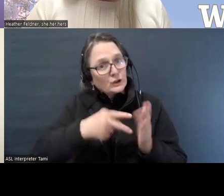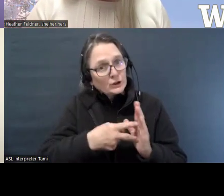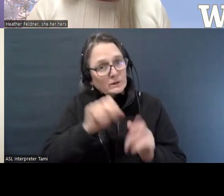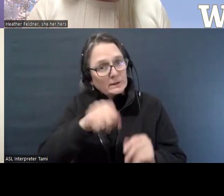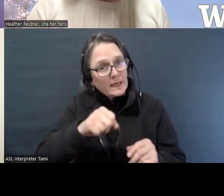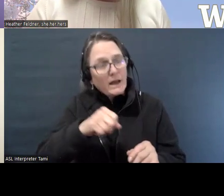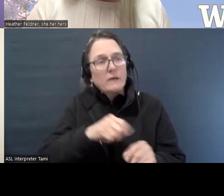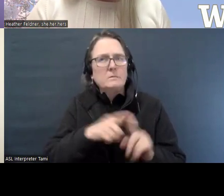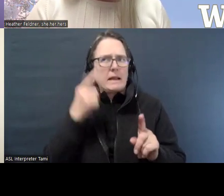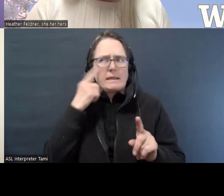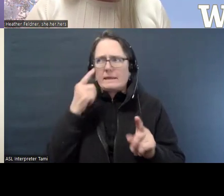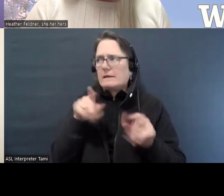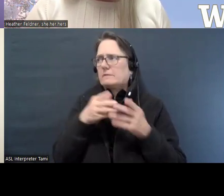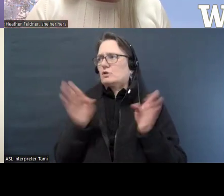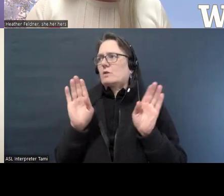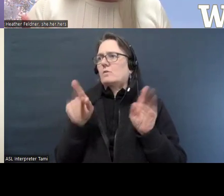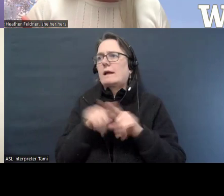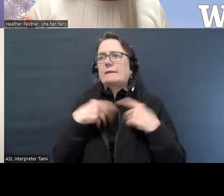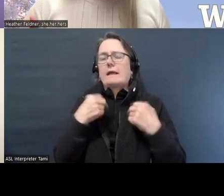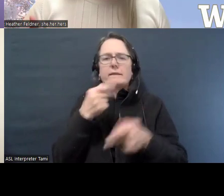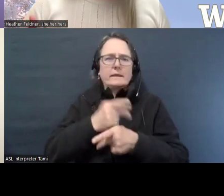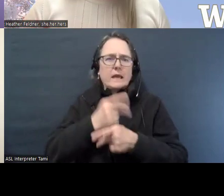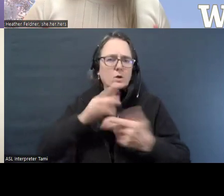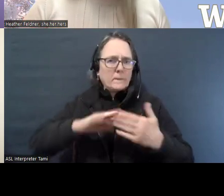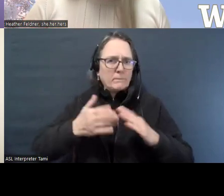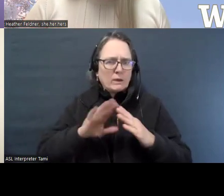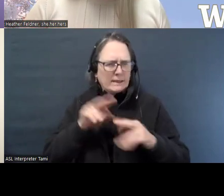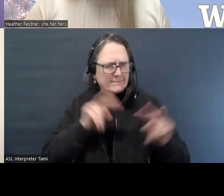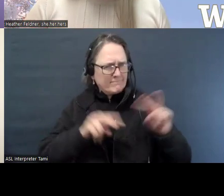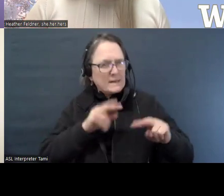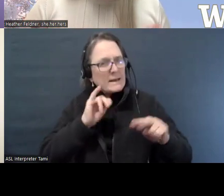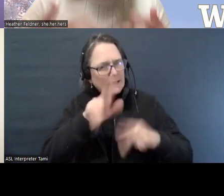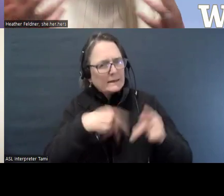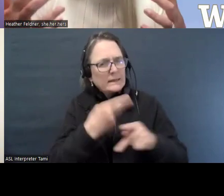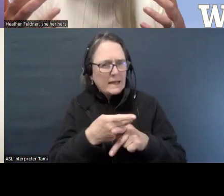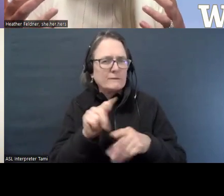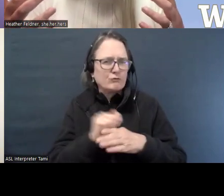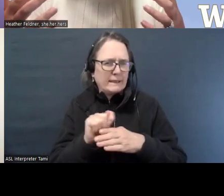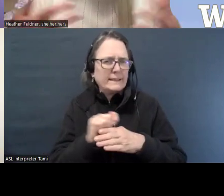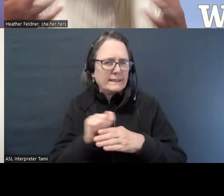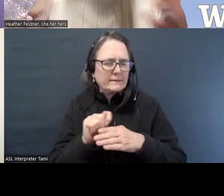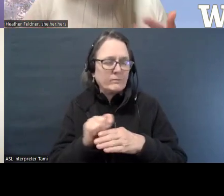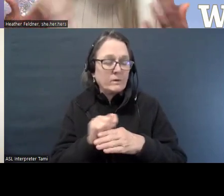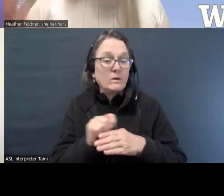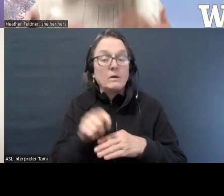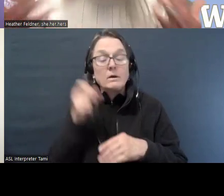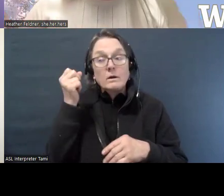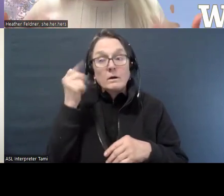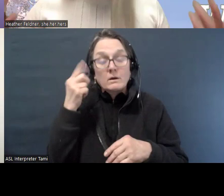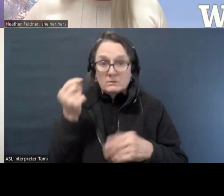as a healthcare community because those experiences, as we have heard from many people